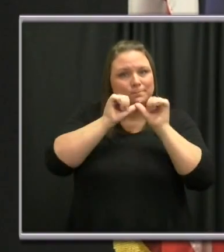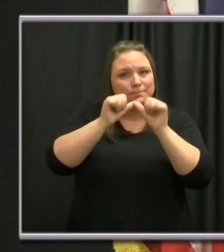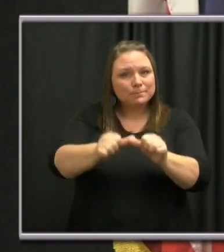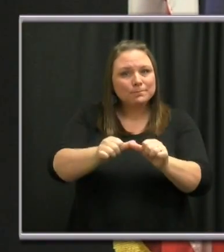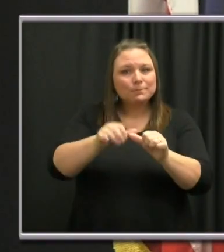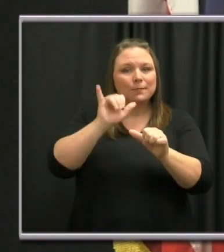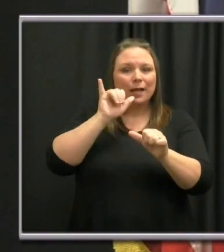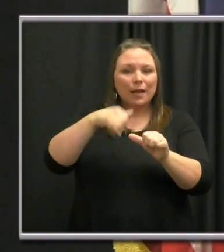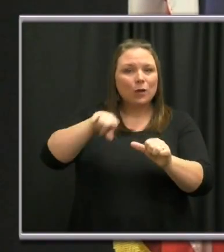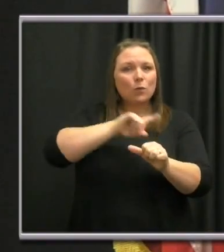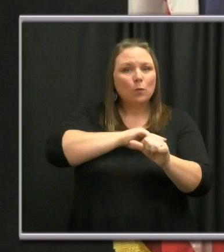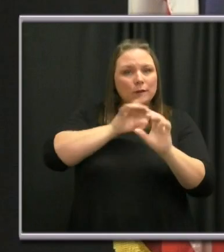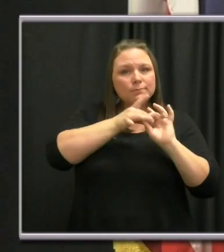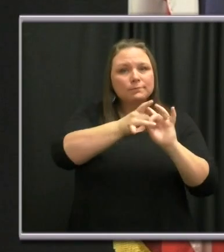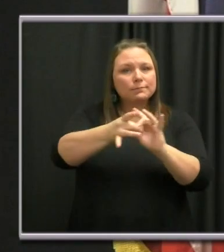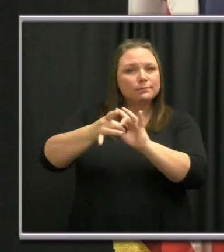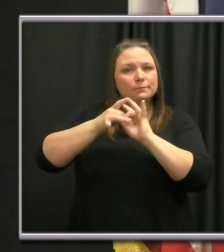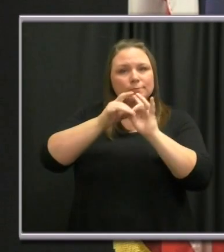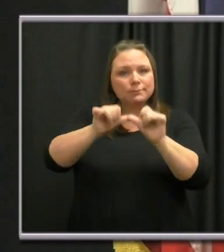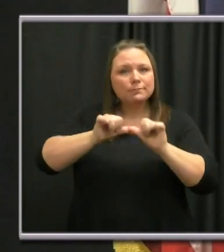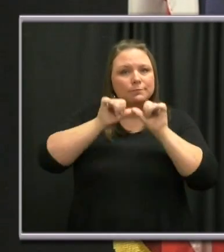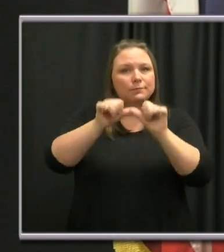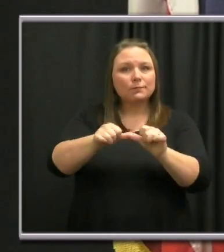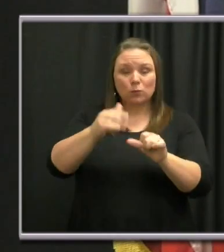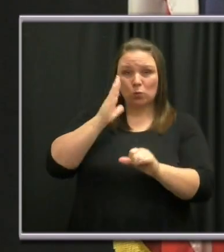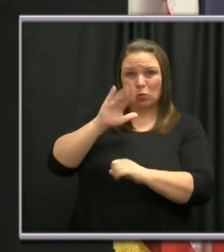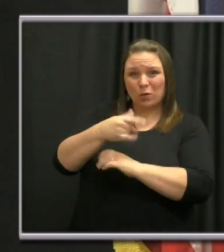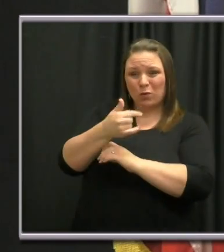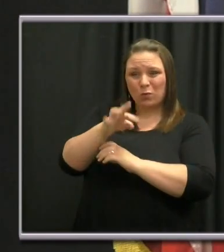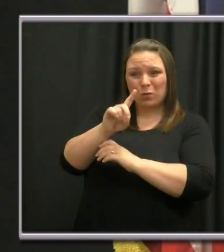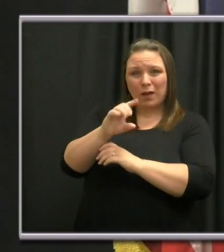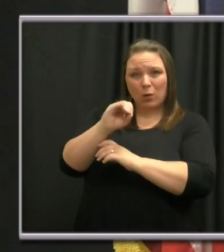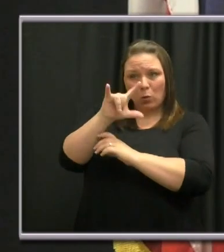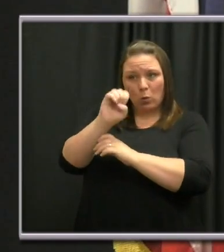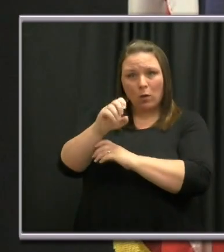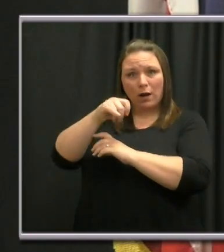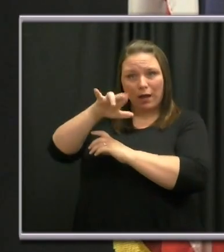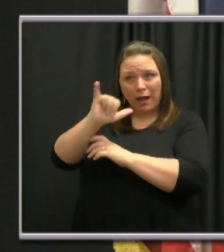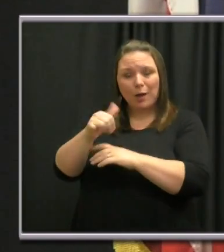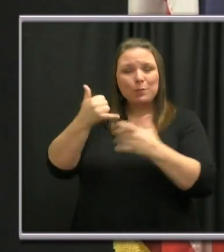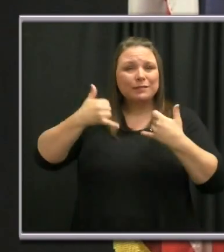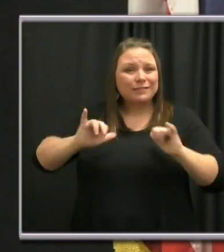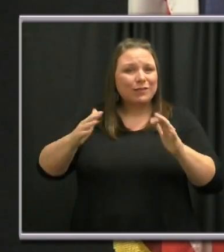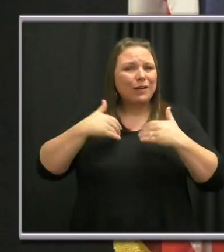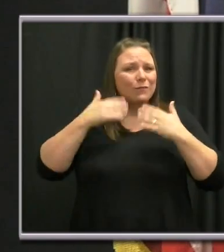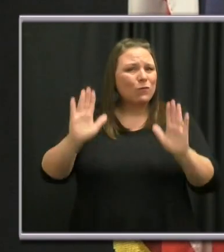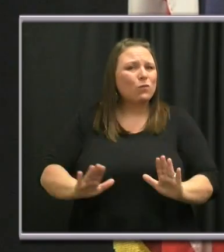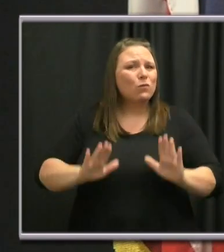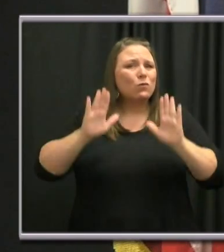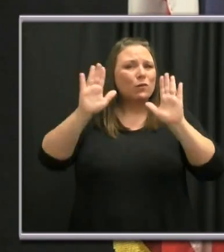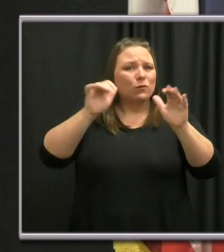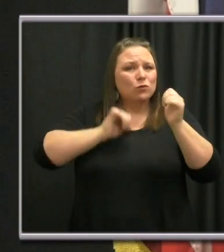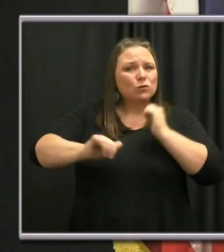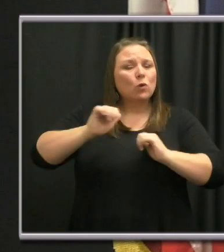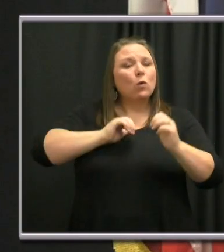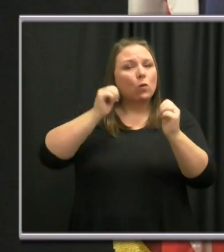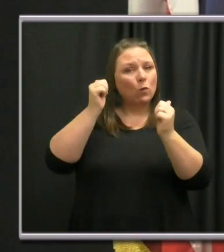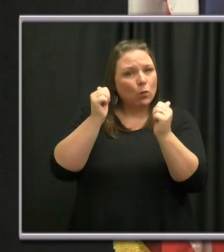NASHVILLE TRADITIONS CONTINUE AND THE CIRCLE REMAINS UNBROKEN. THE GRAND OLE OPRY IS